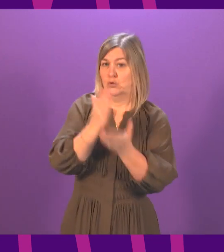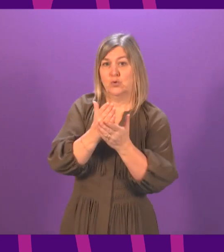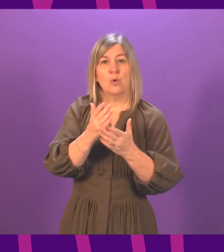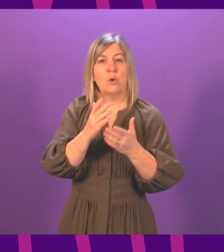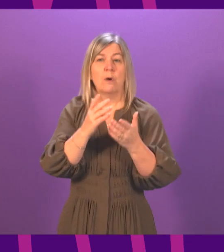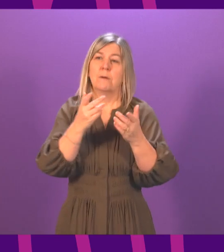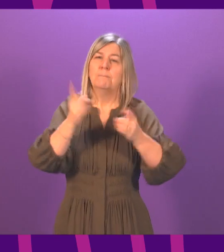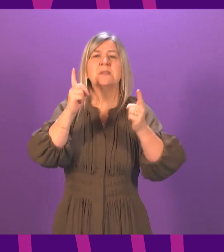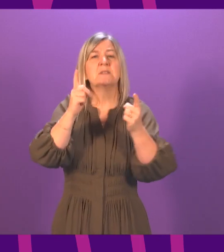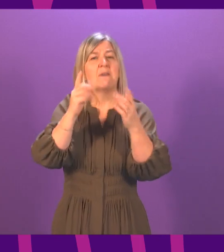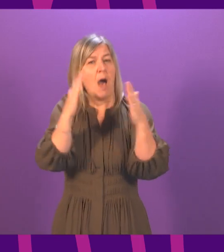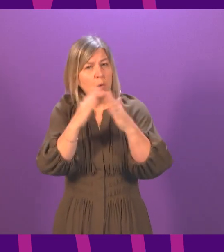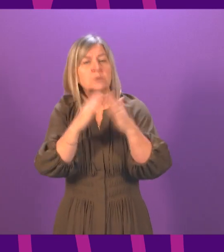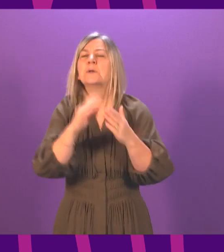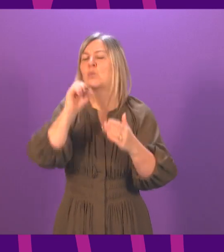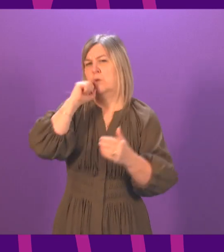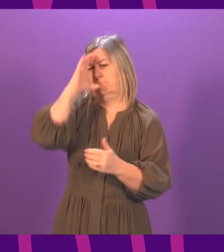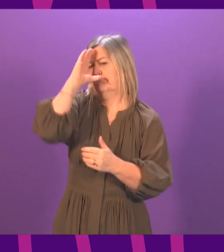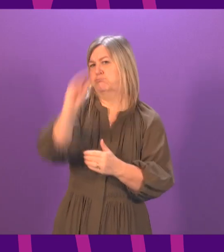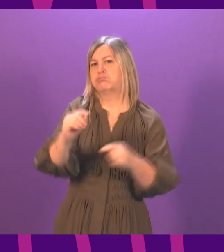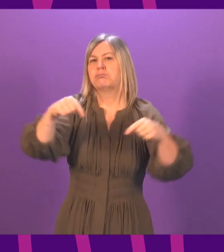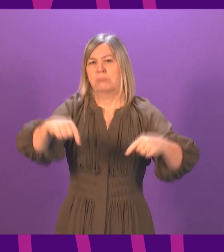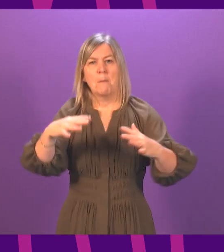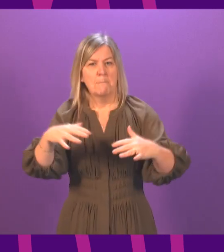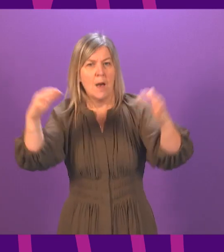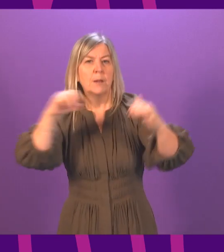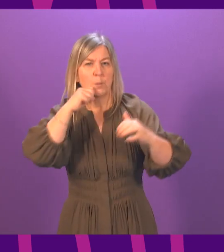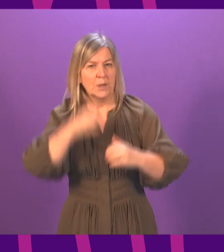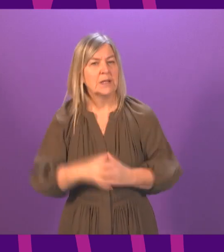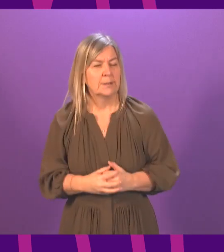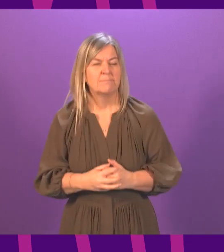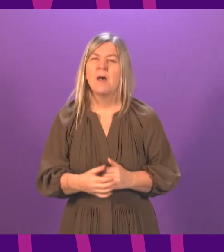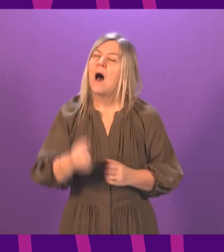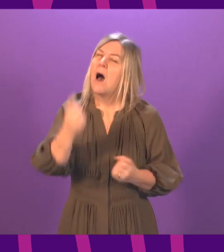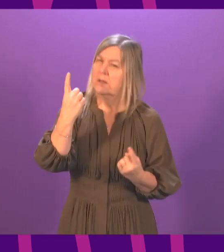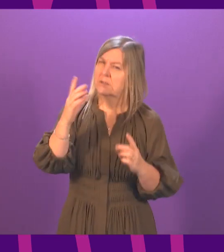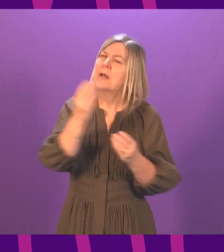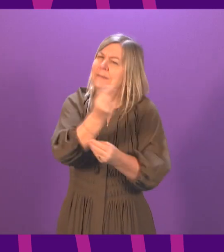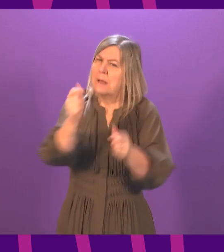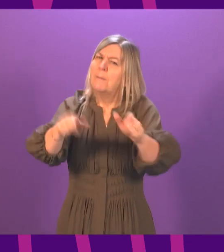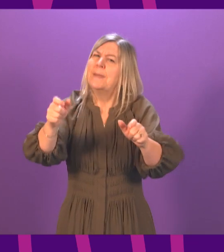I know through constituency experiences how anxious a situation this is for people who are